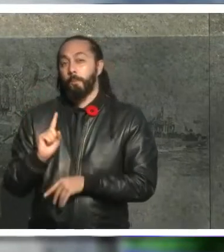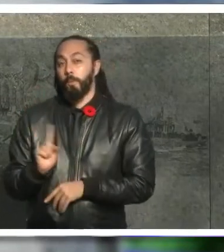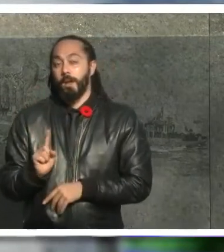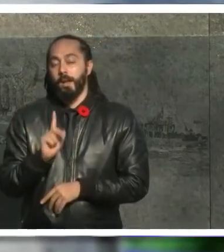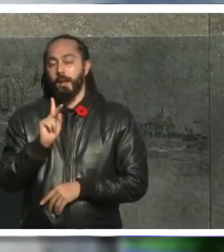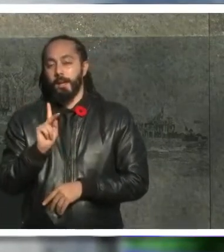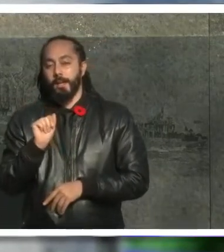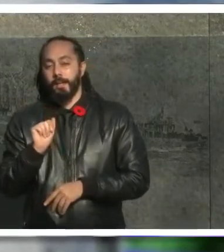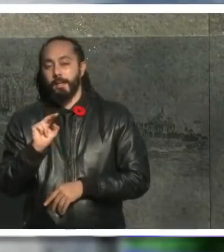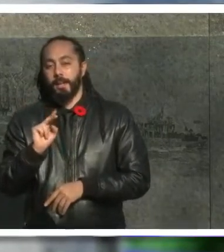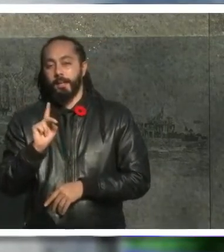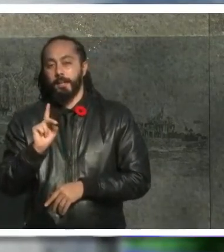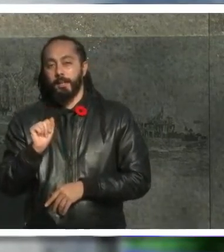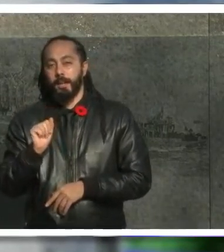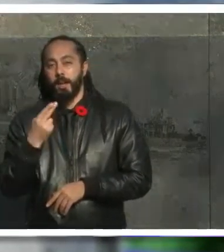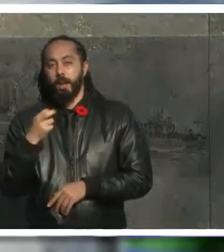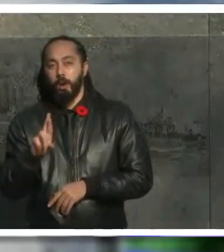the Anoka shock that stood at Kandahar